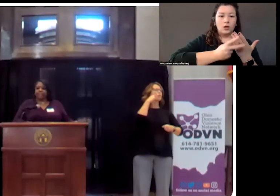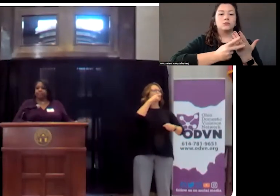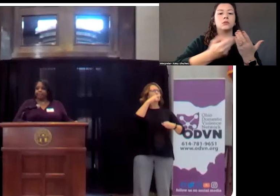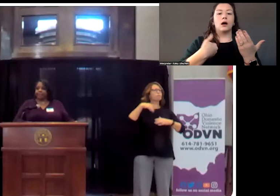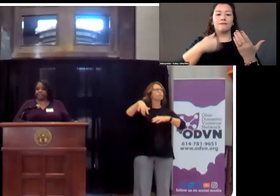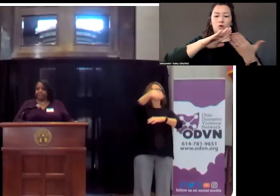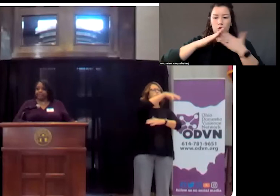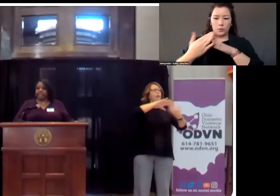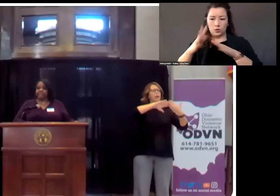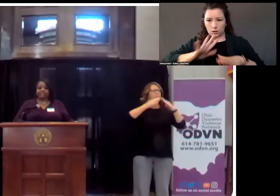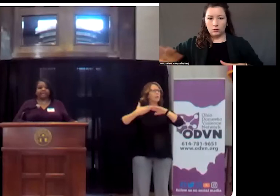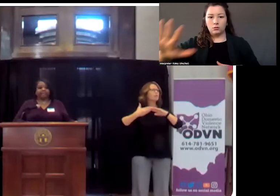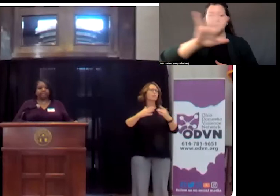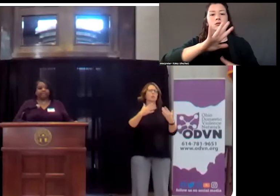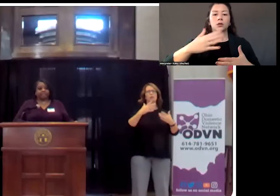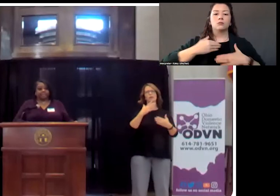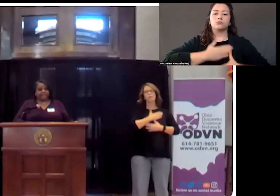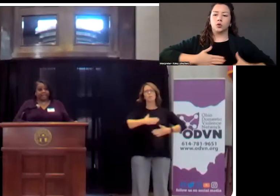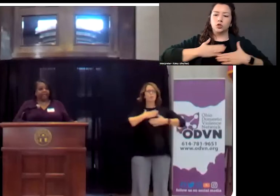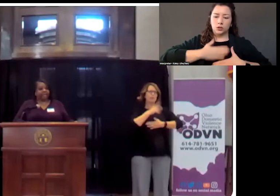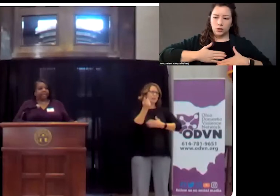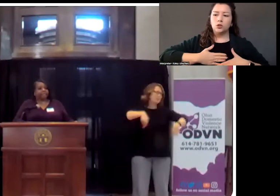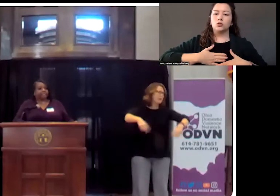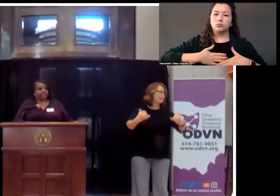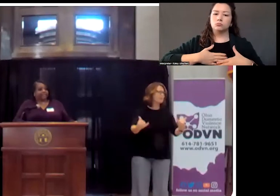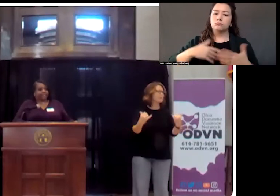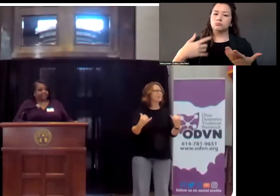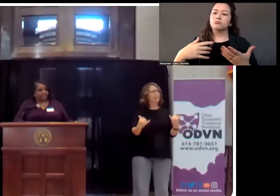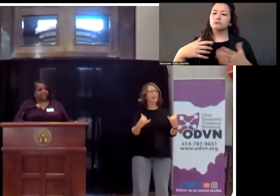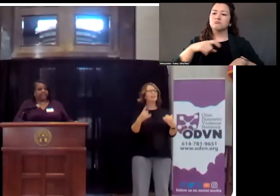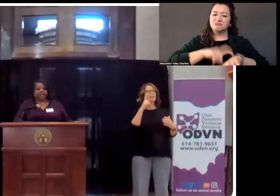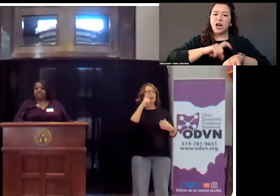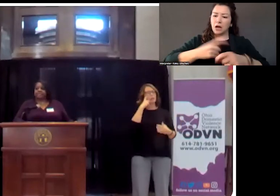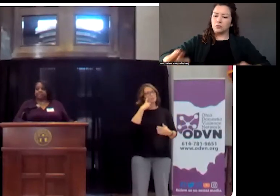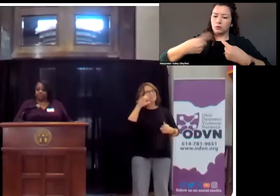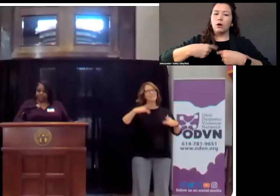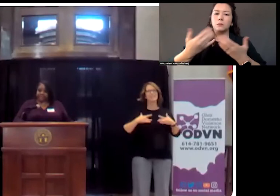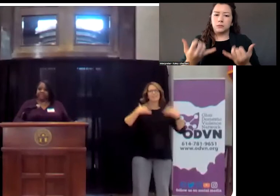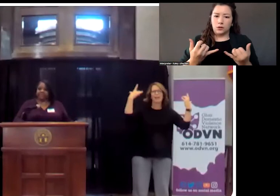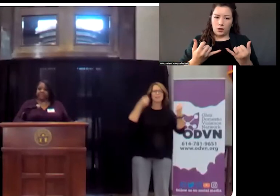And we appreciate you taking the time to come today to share in this event. To support this event.